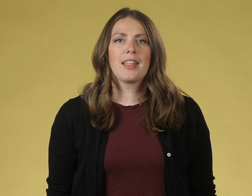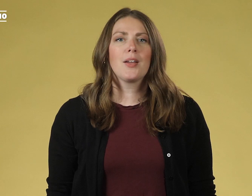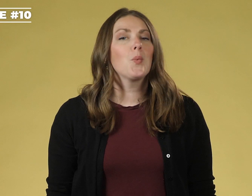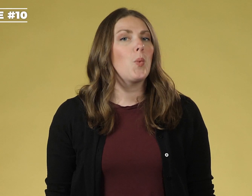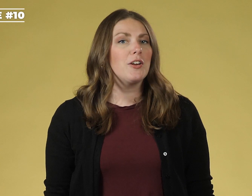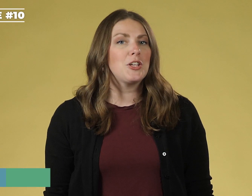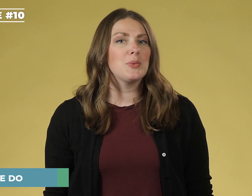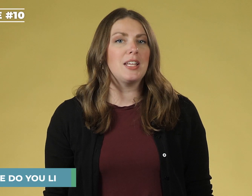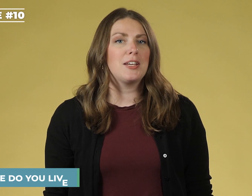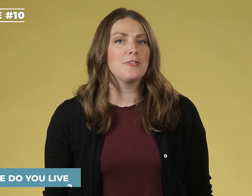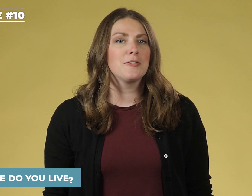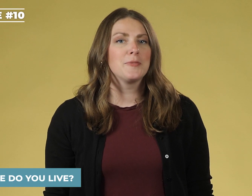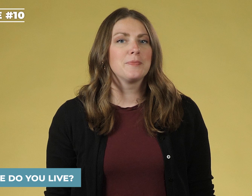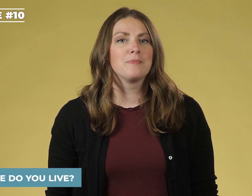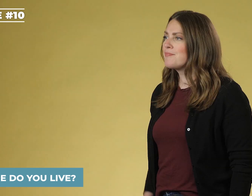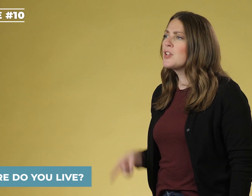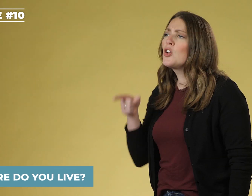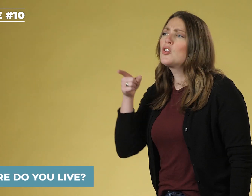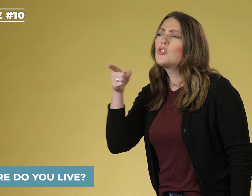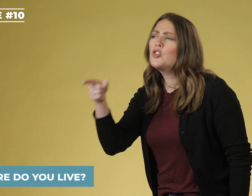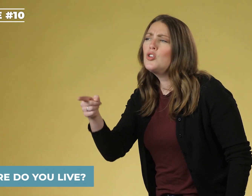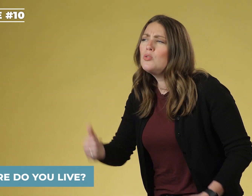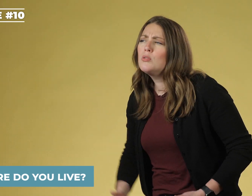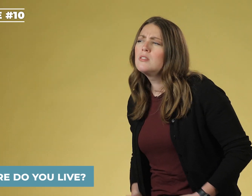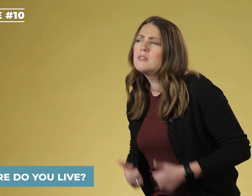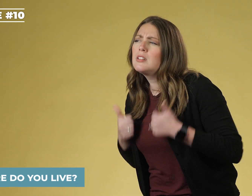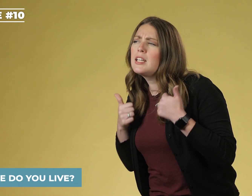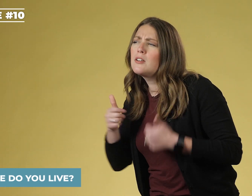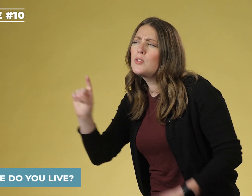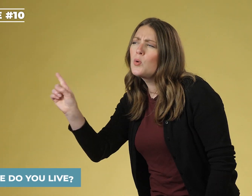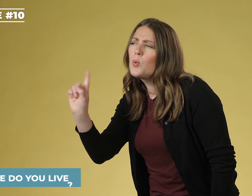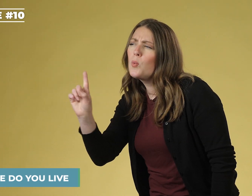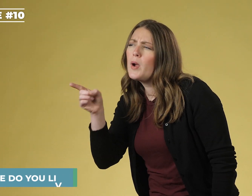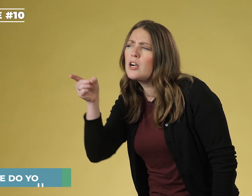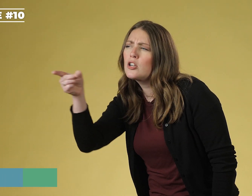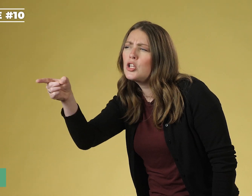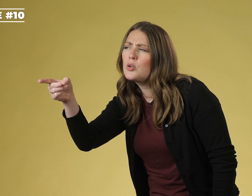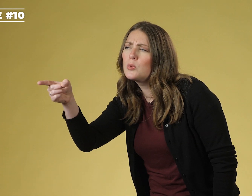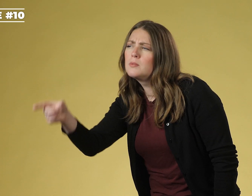Where do you live? 'You live where you?'